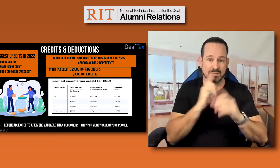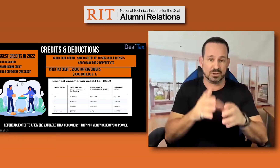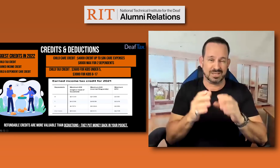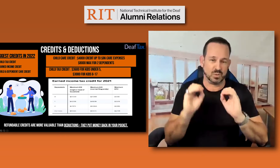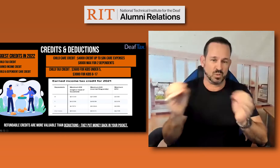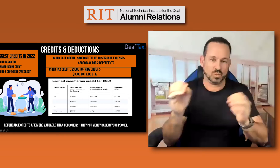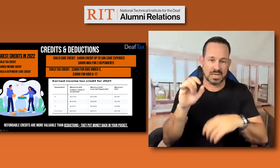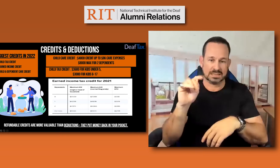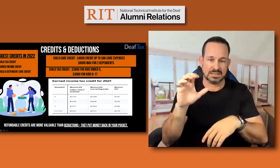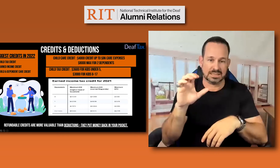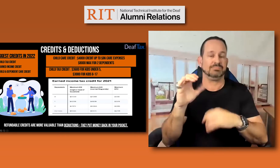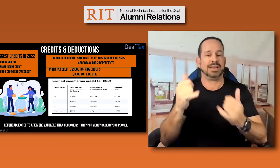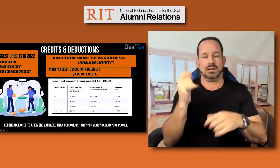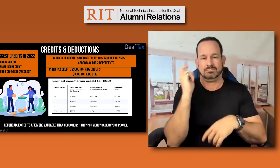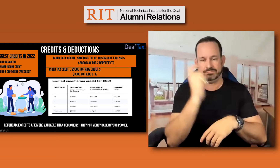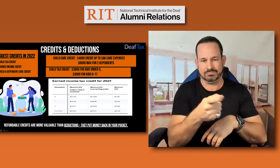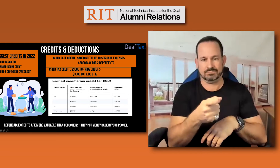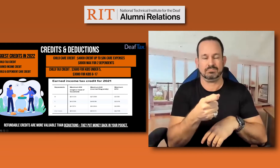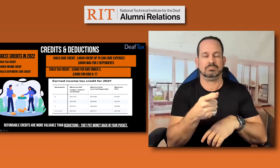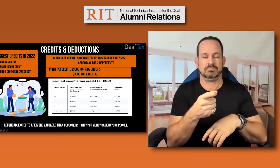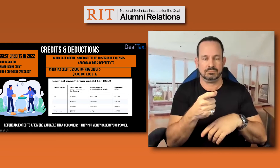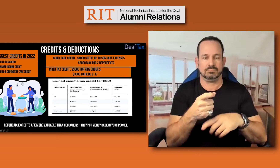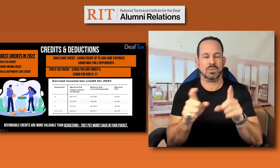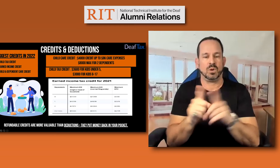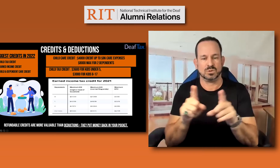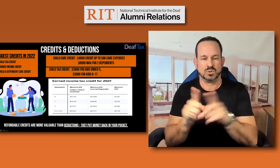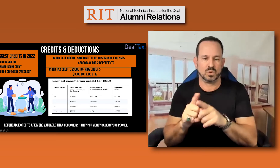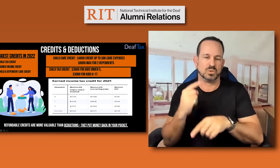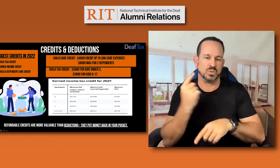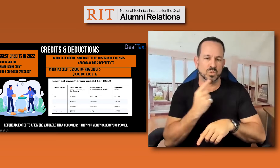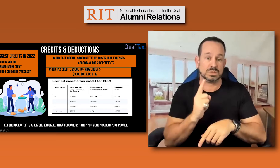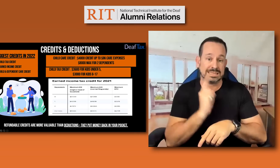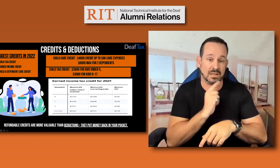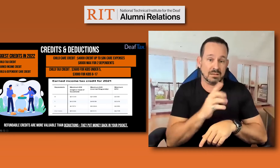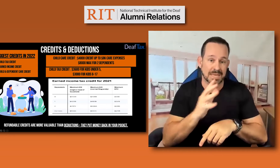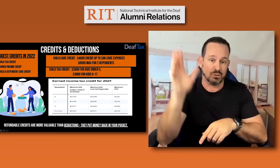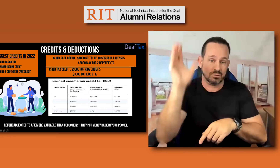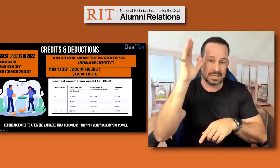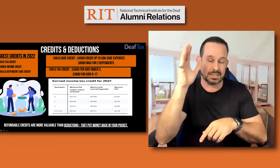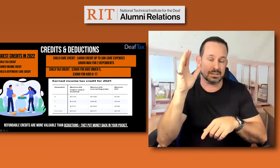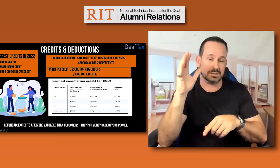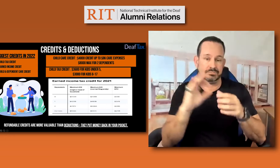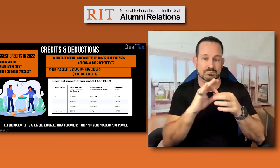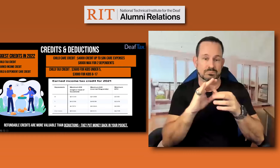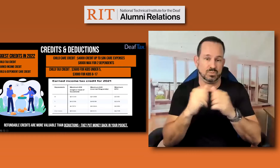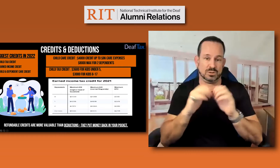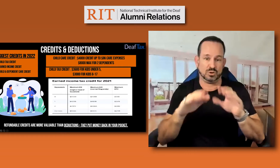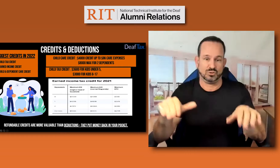A single person used to have no EIC, earned tax income,